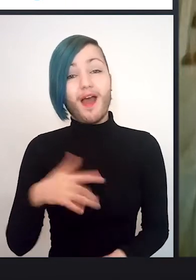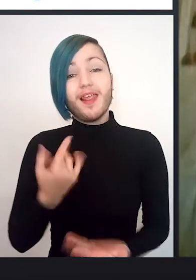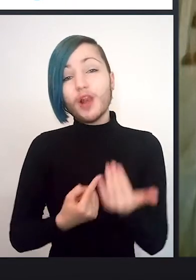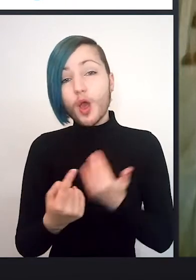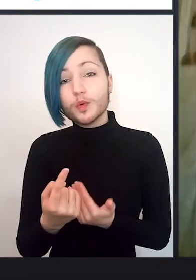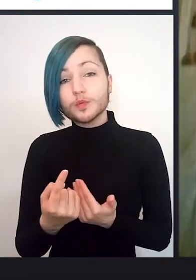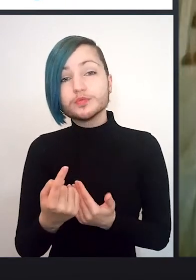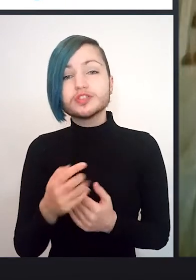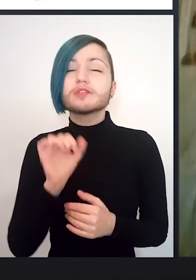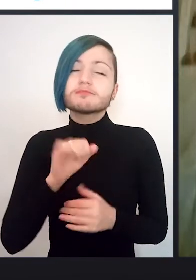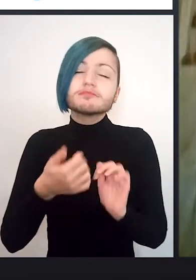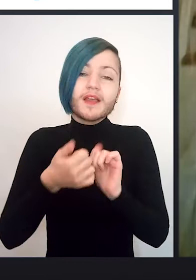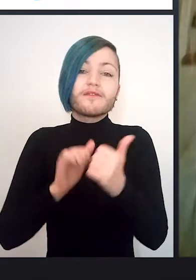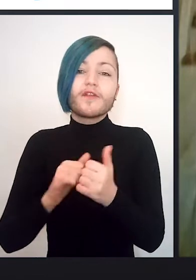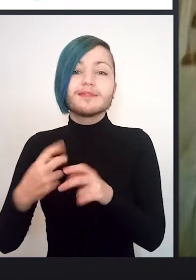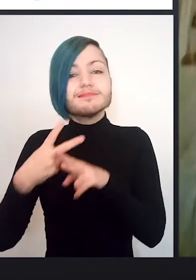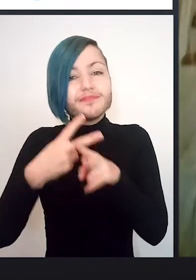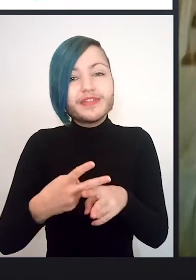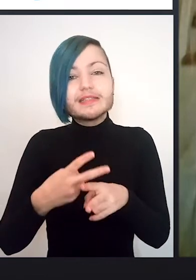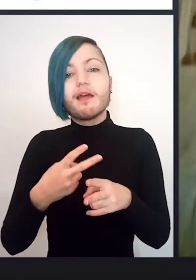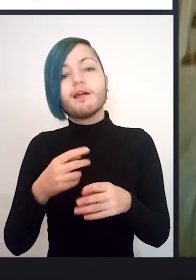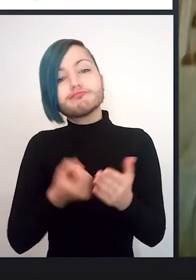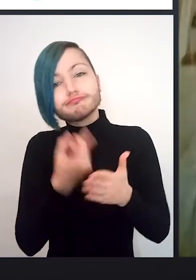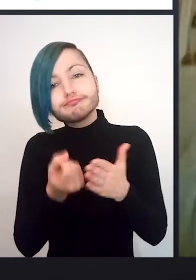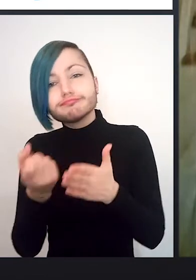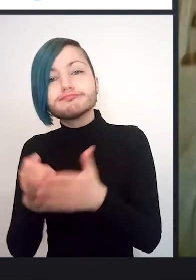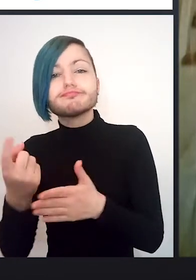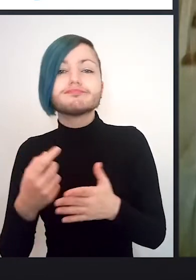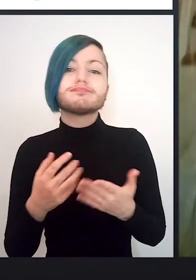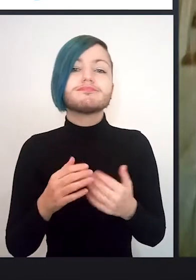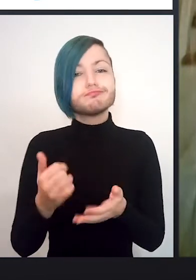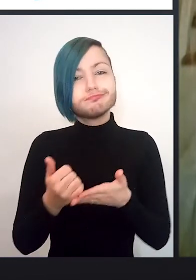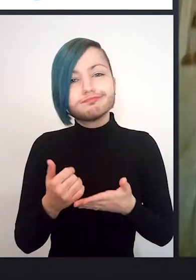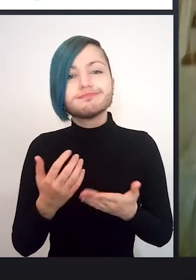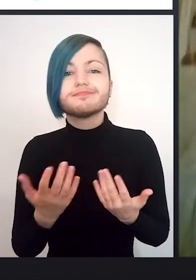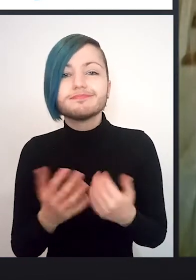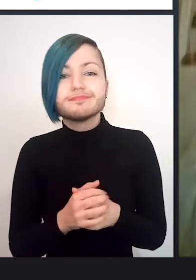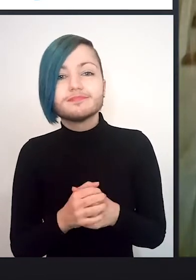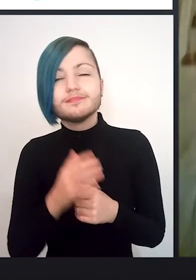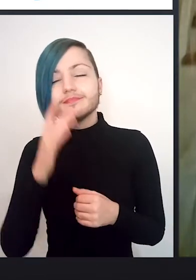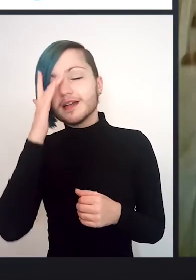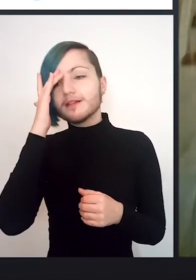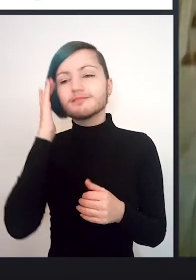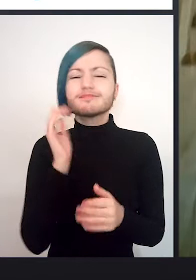although I did have friends who could call in and see me from time to time, which was good.